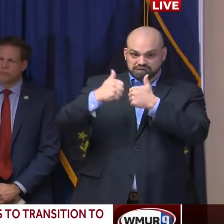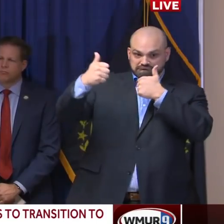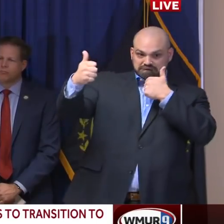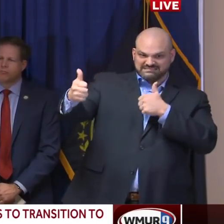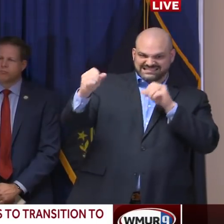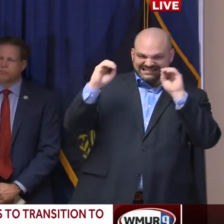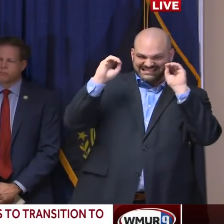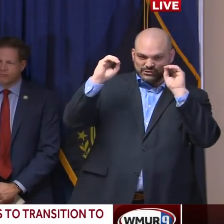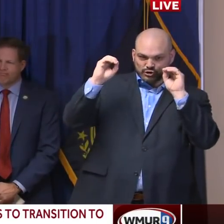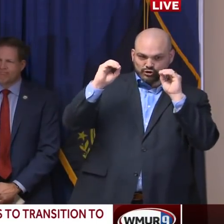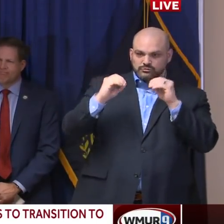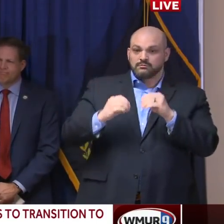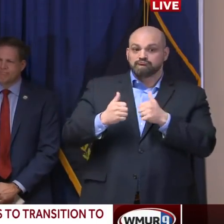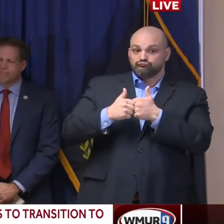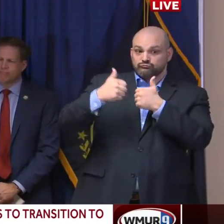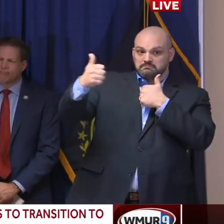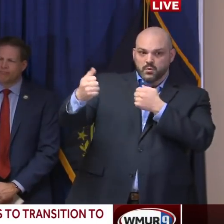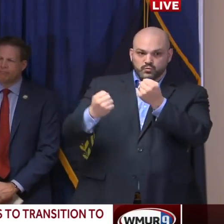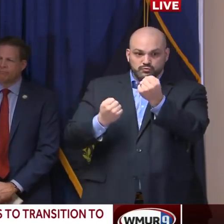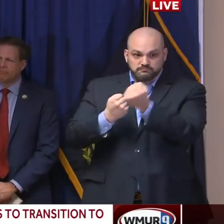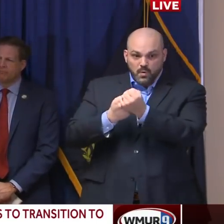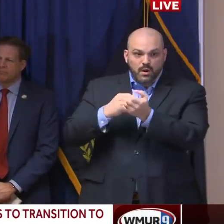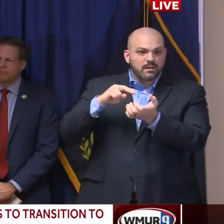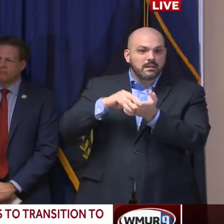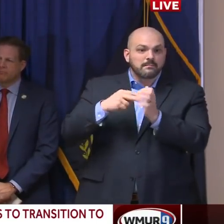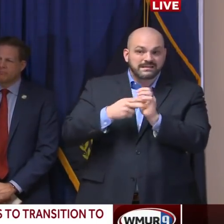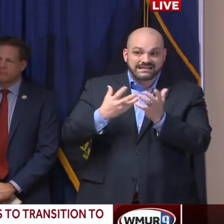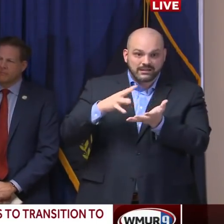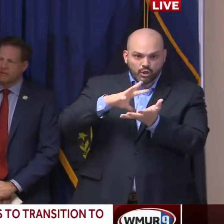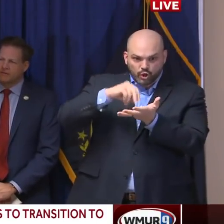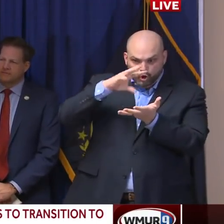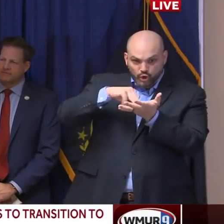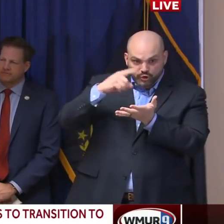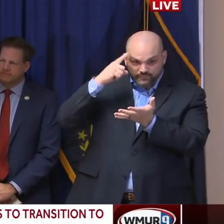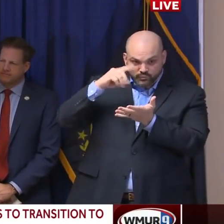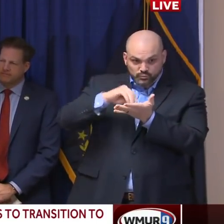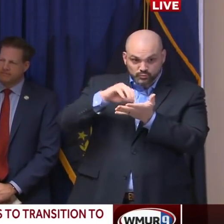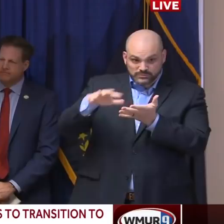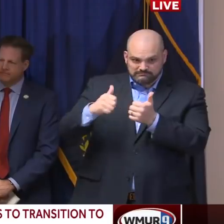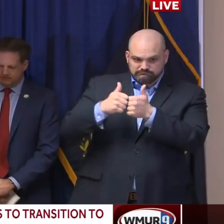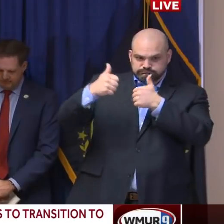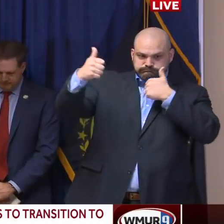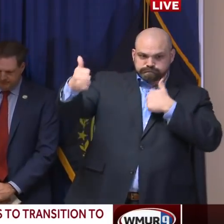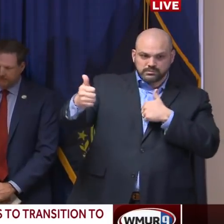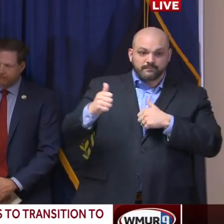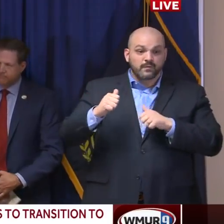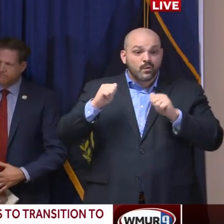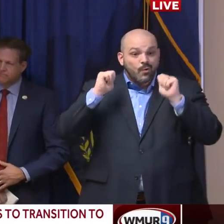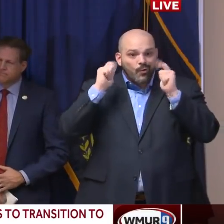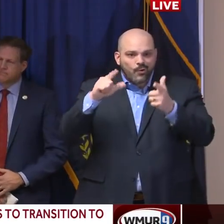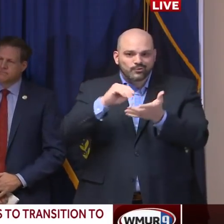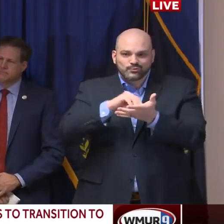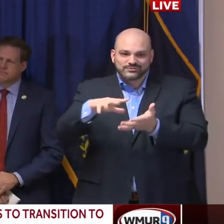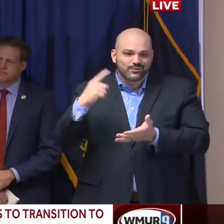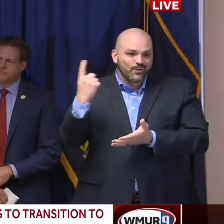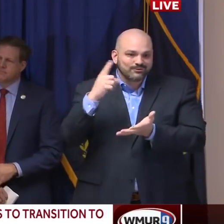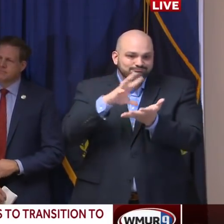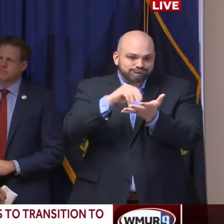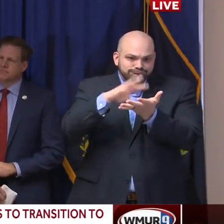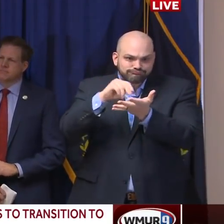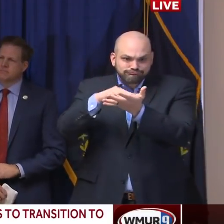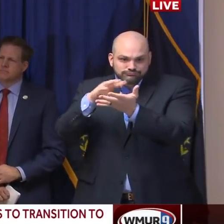THAT INCLUDES THE IDEA OF REMOTE INSTRUCTION PLUS REMOTE SUPPORT RESULTS IN REMOTE LEARNING FOR OUR STUDENTS.